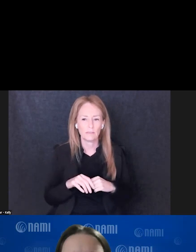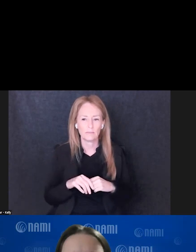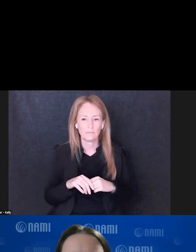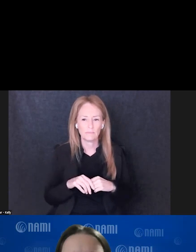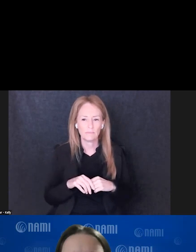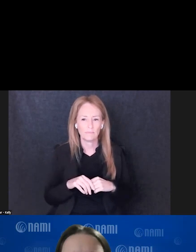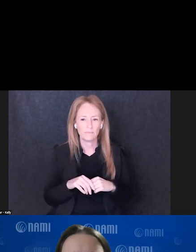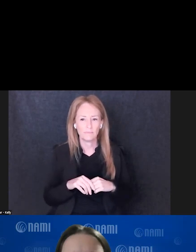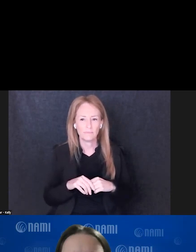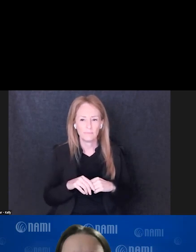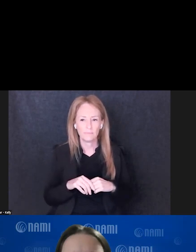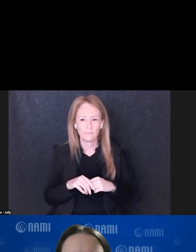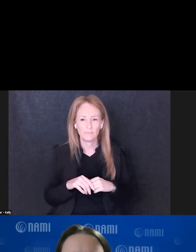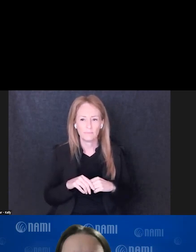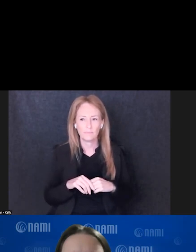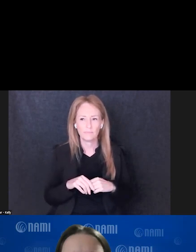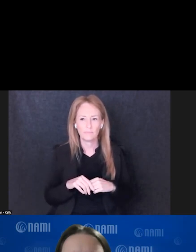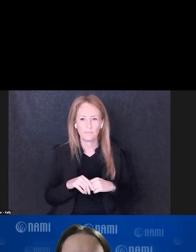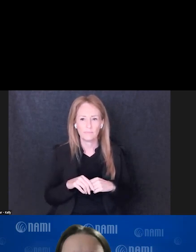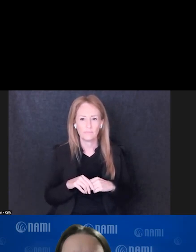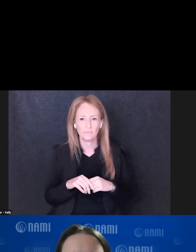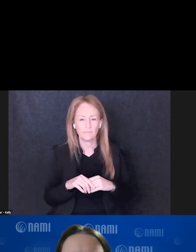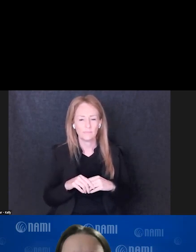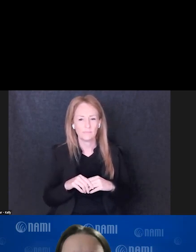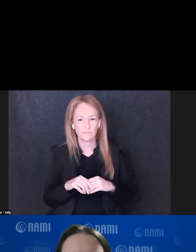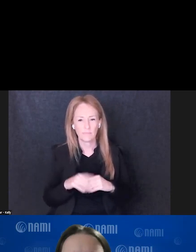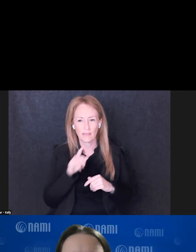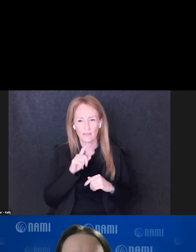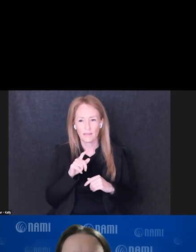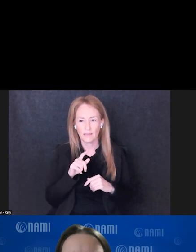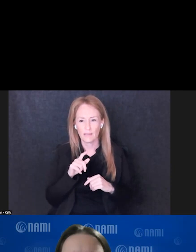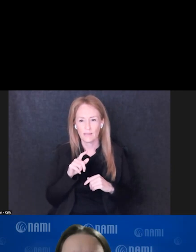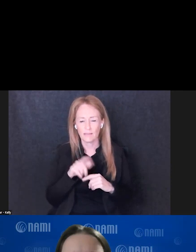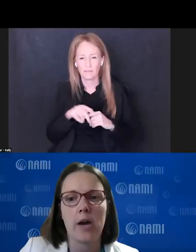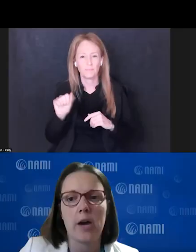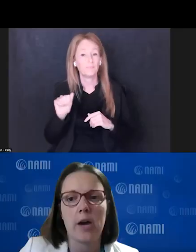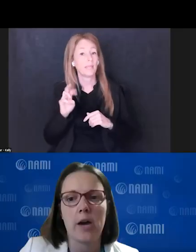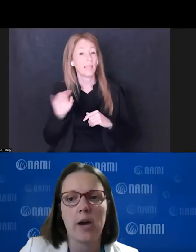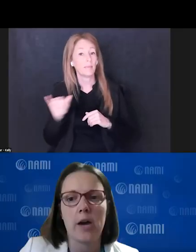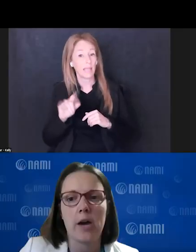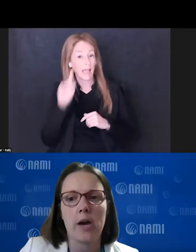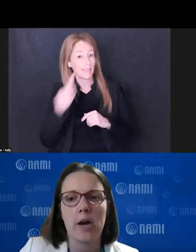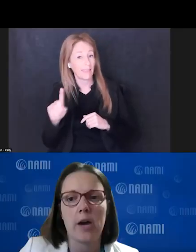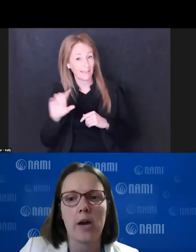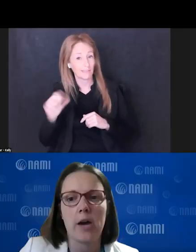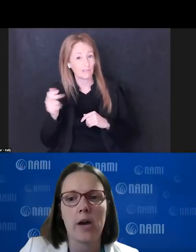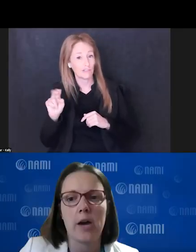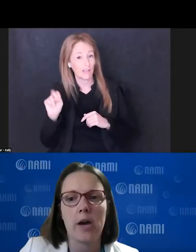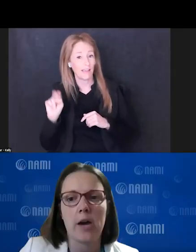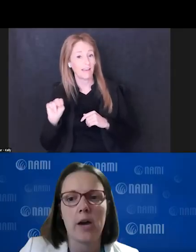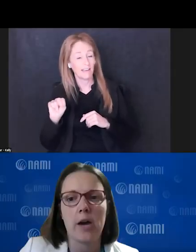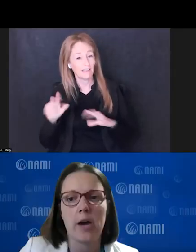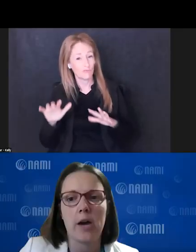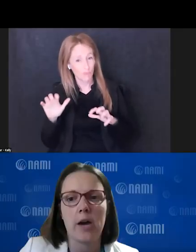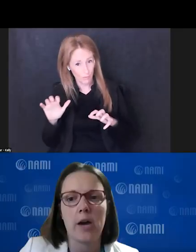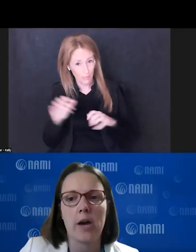: I THINK SHANNON IS FROZEN.